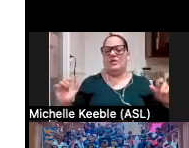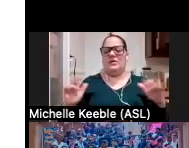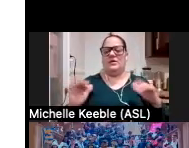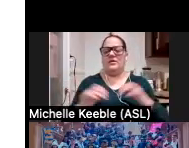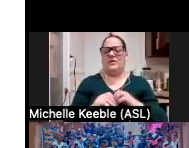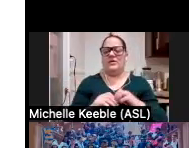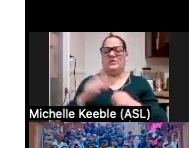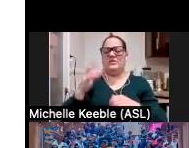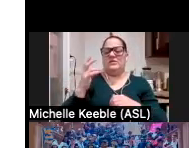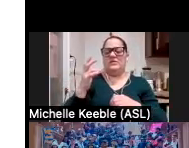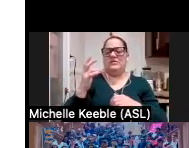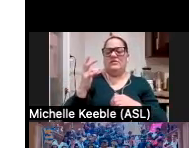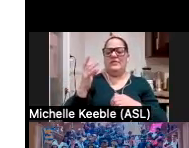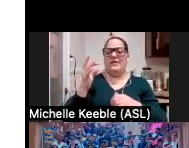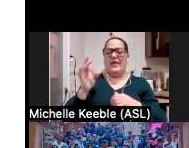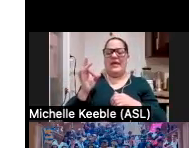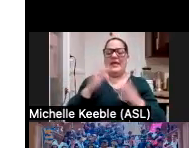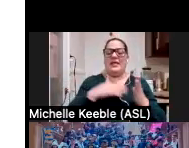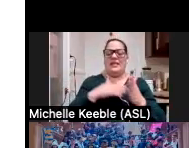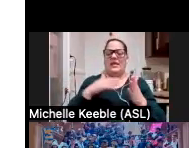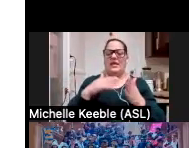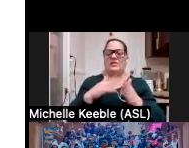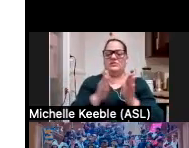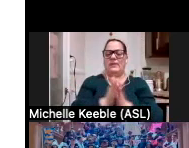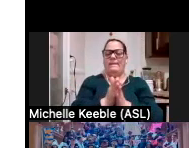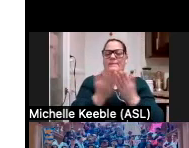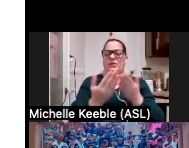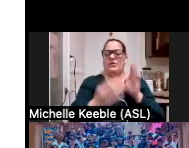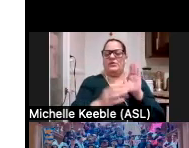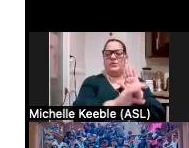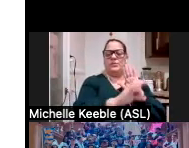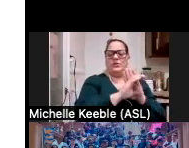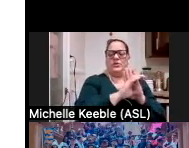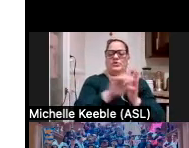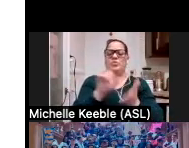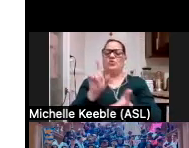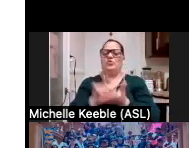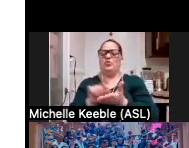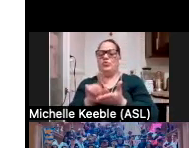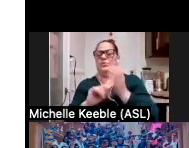artifacts that we have from books to photographs to newspapers, we actually still have the Past